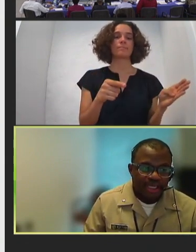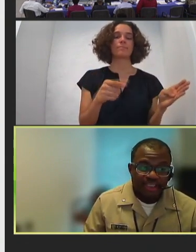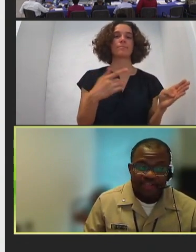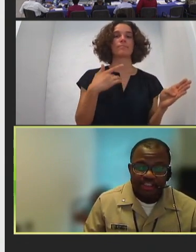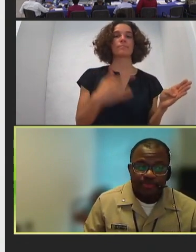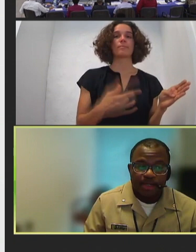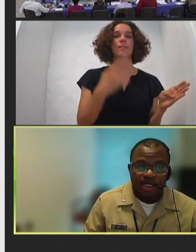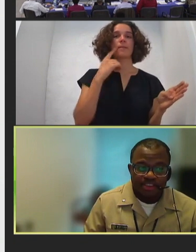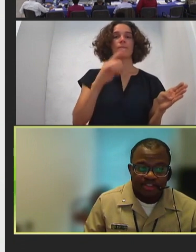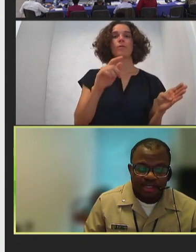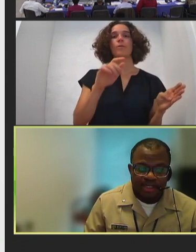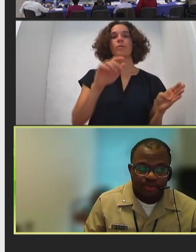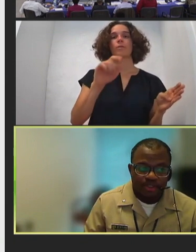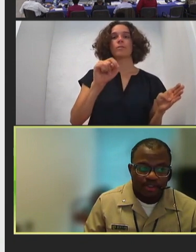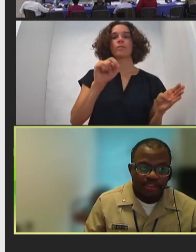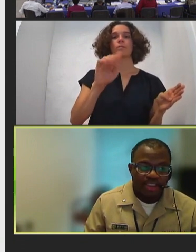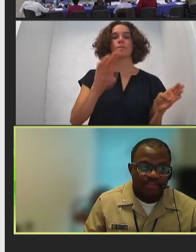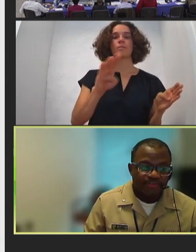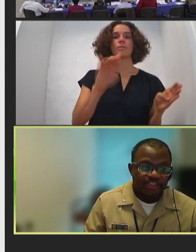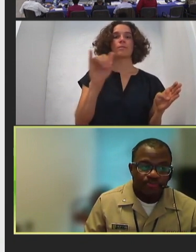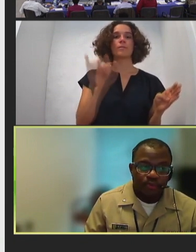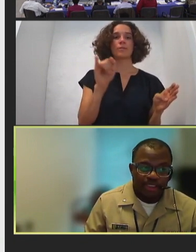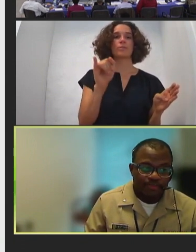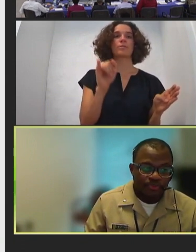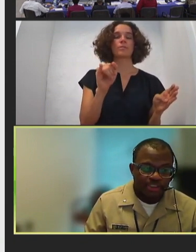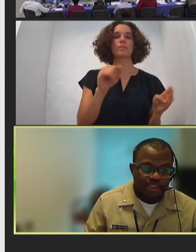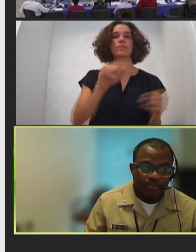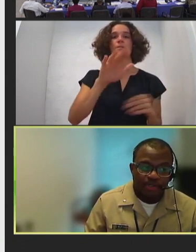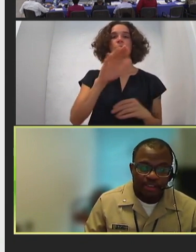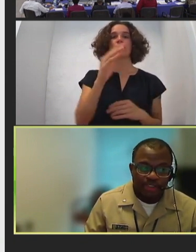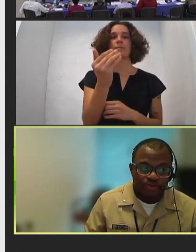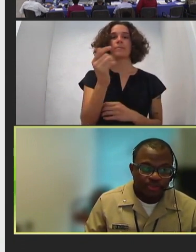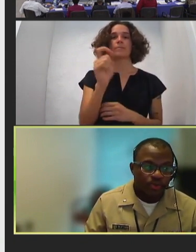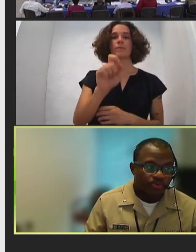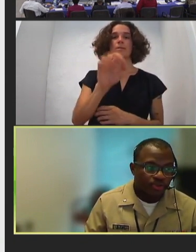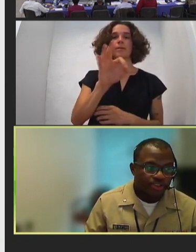as evidenced by positive IGRA, is 15.9 percent among non-U.S.-born persons,